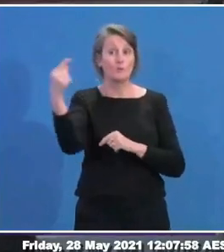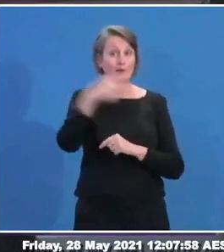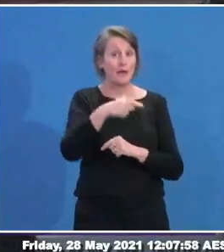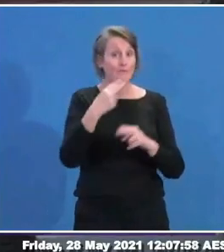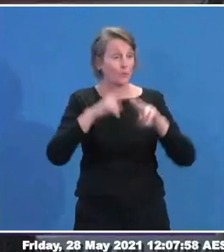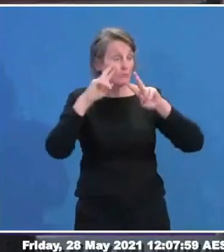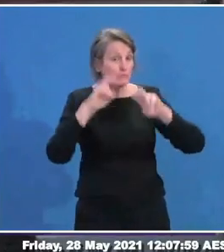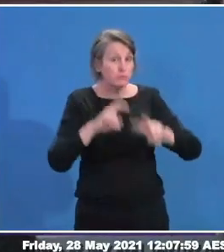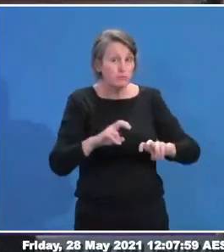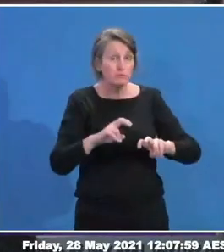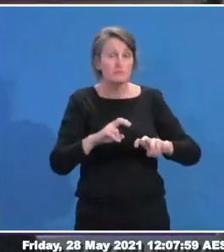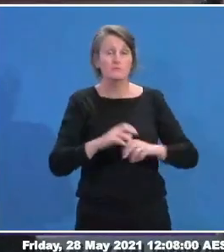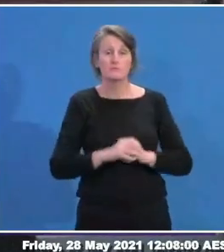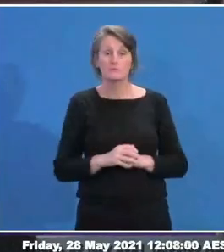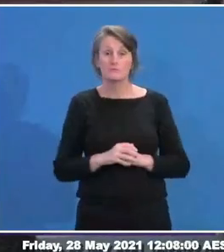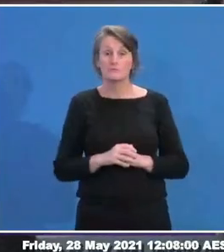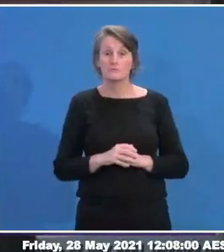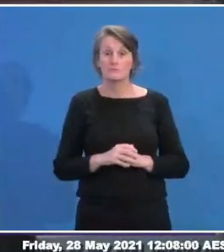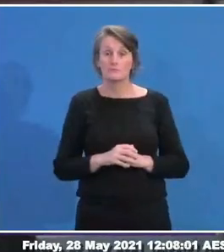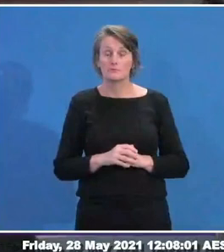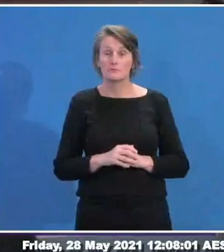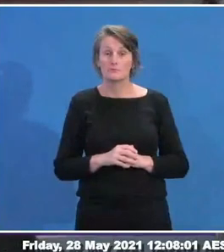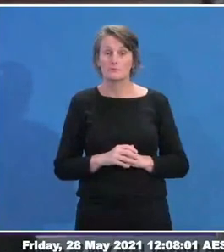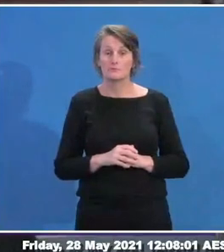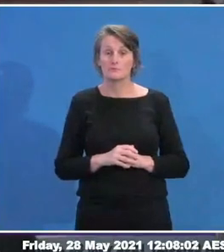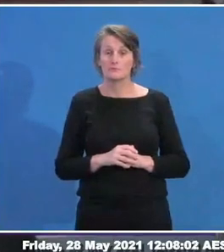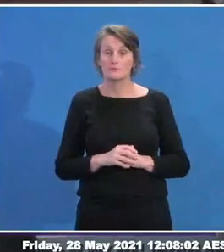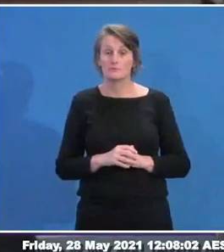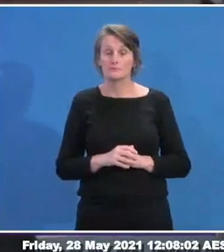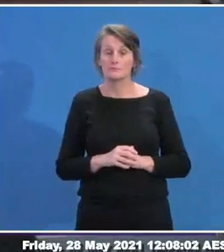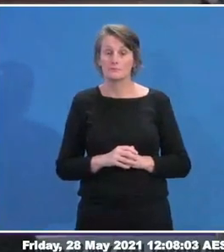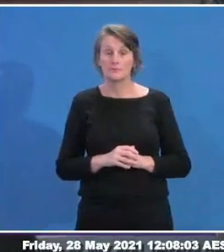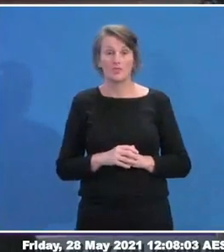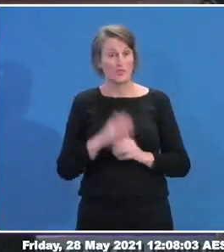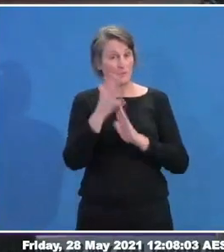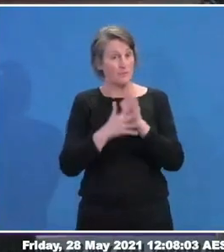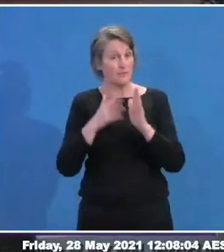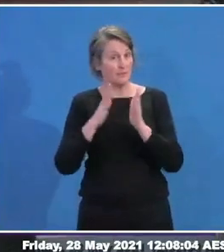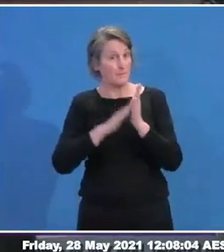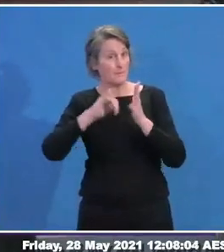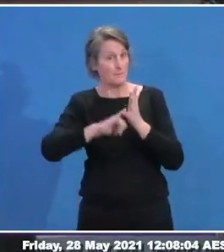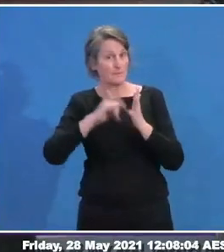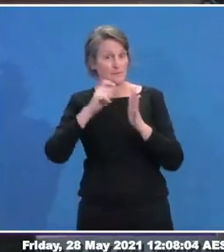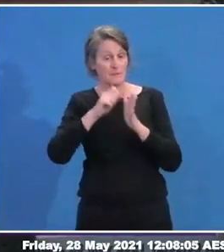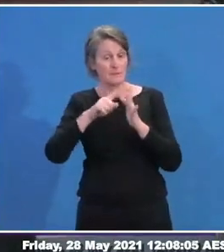it shows a pattern, was that a reference to the independent investigations of Ms Piaud? Yes.